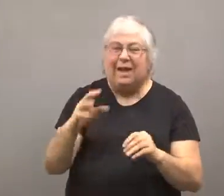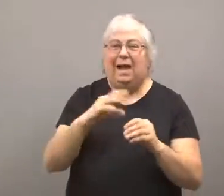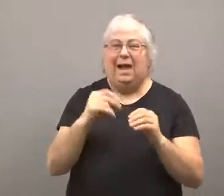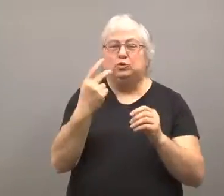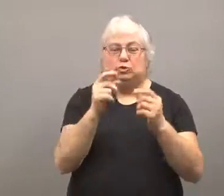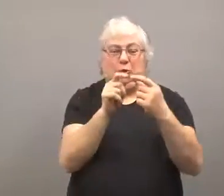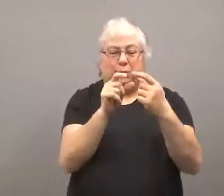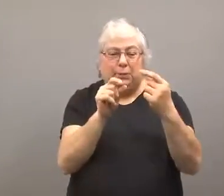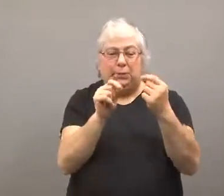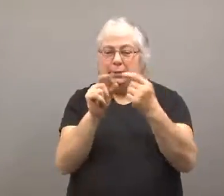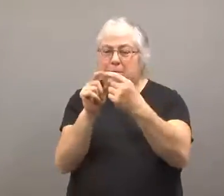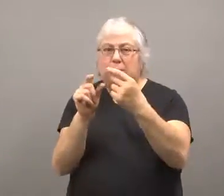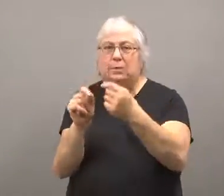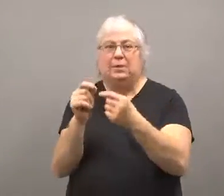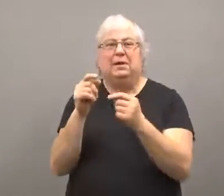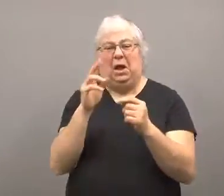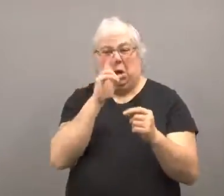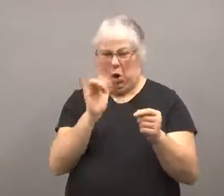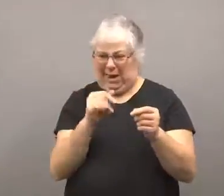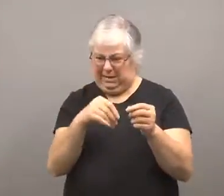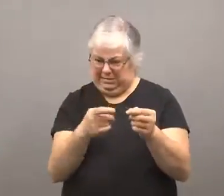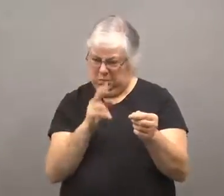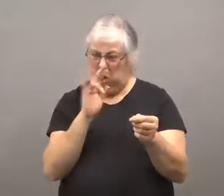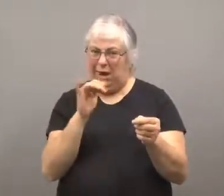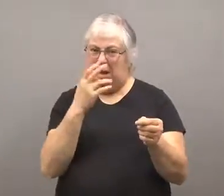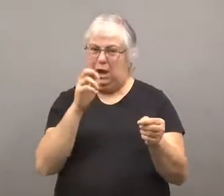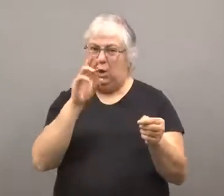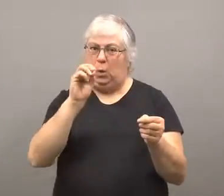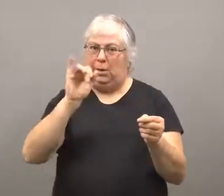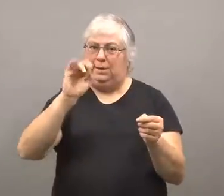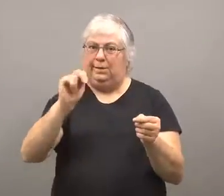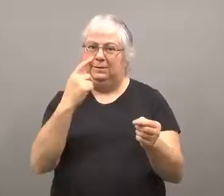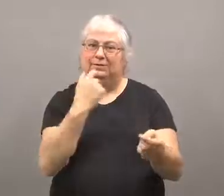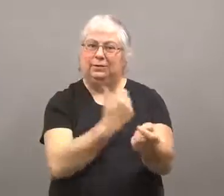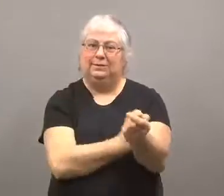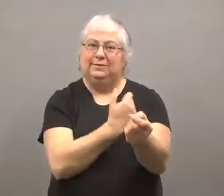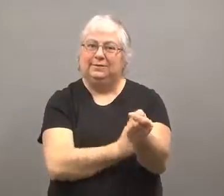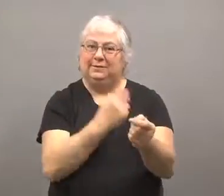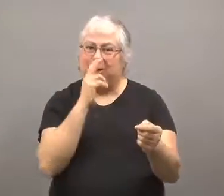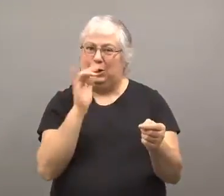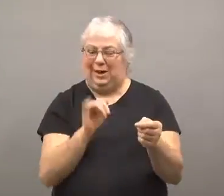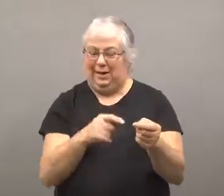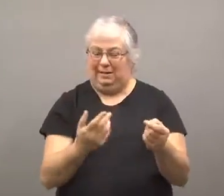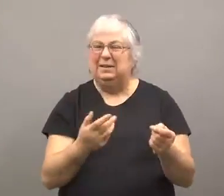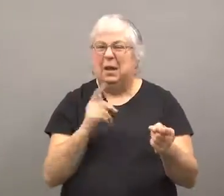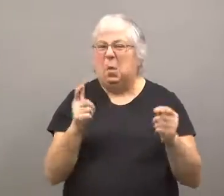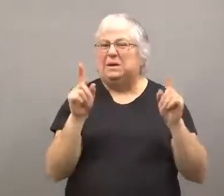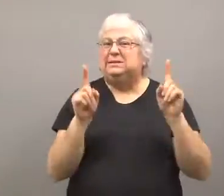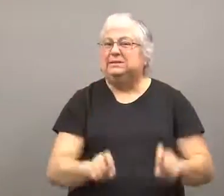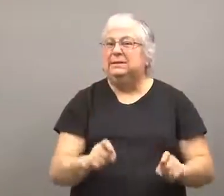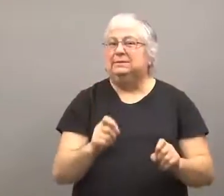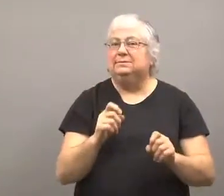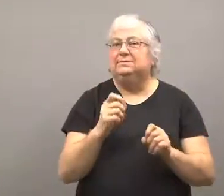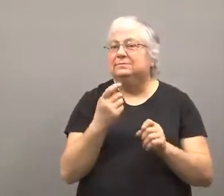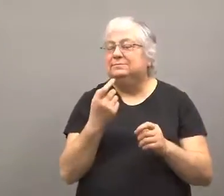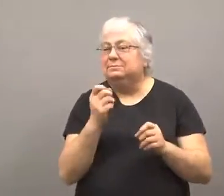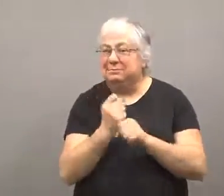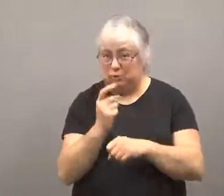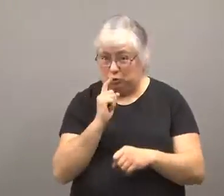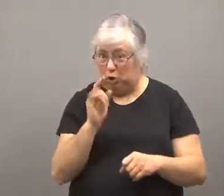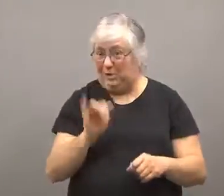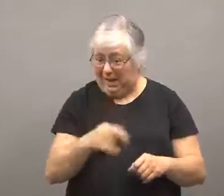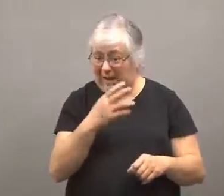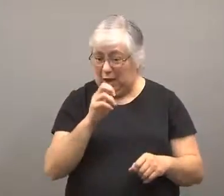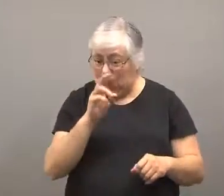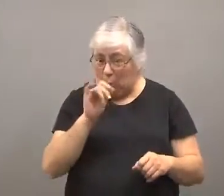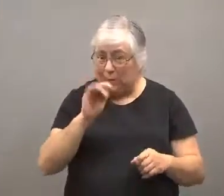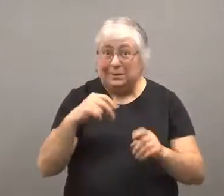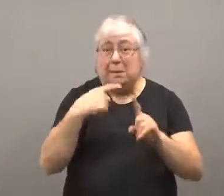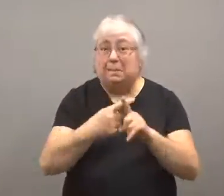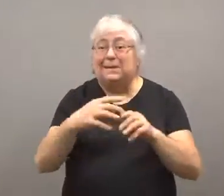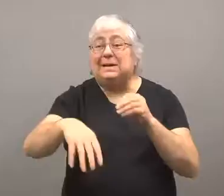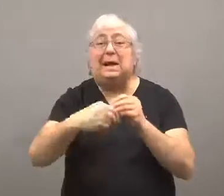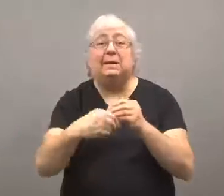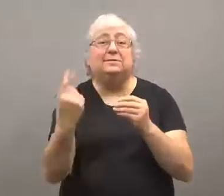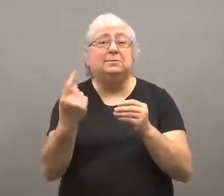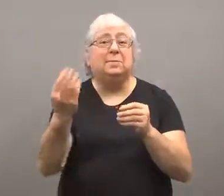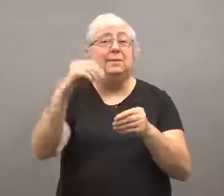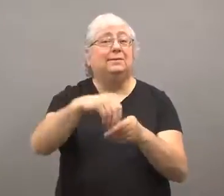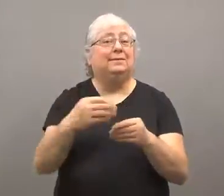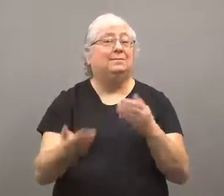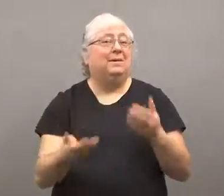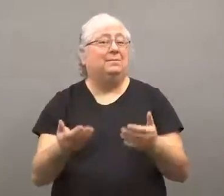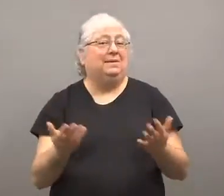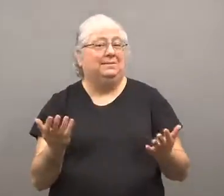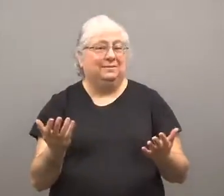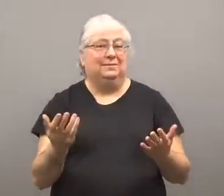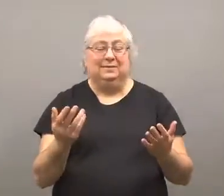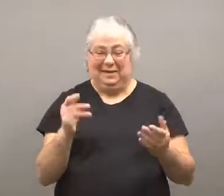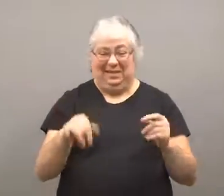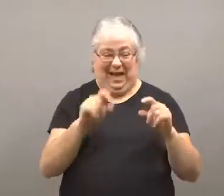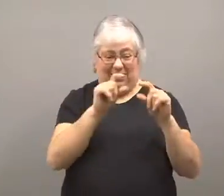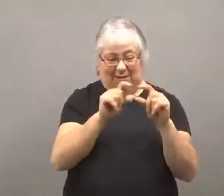along with two small envelopes with what looked like heroin in them.